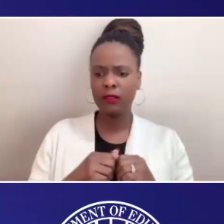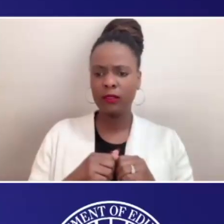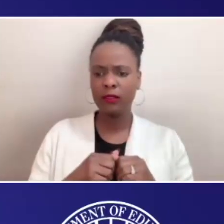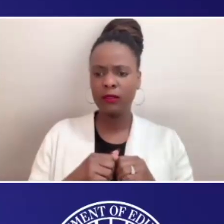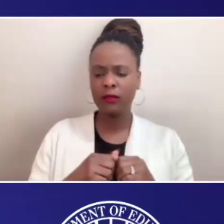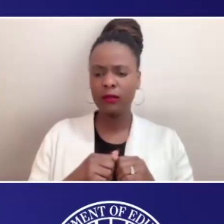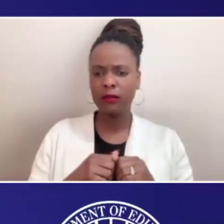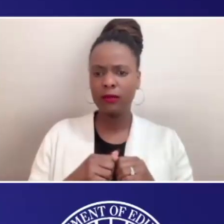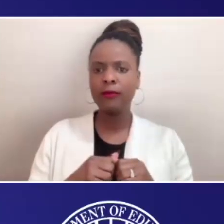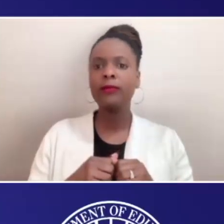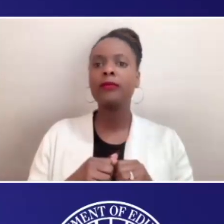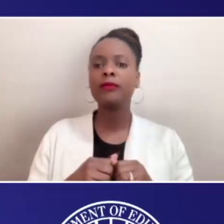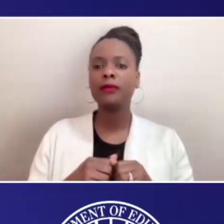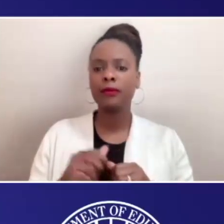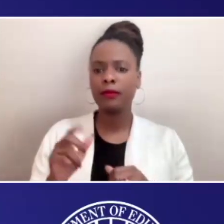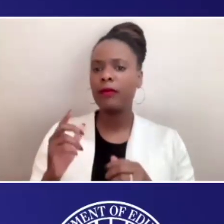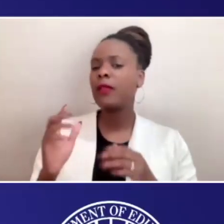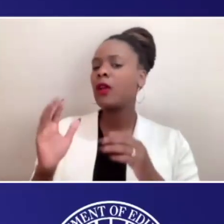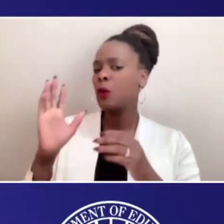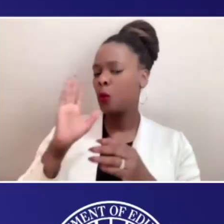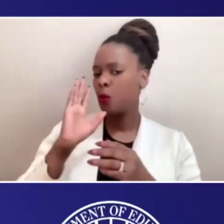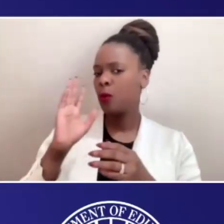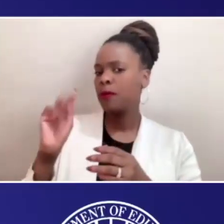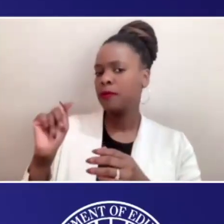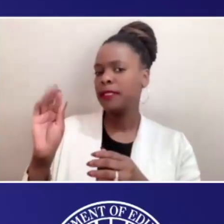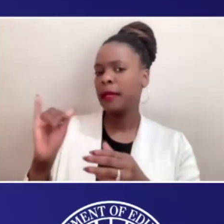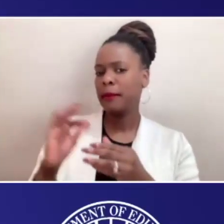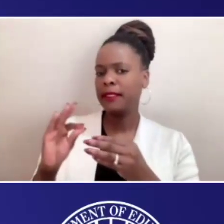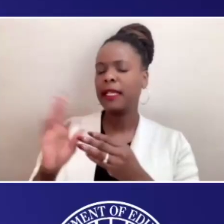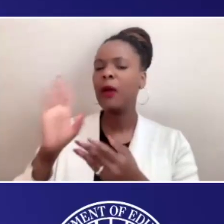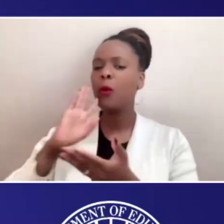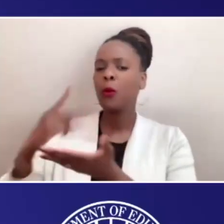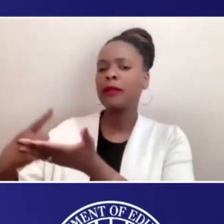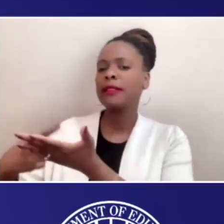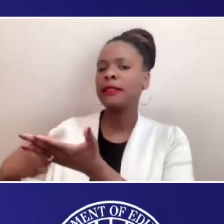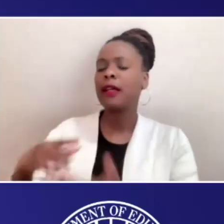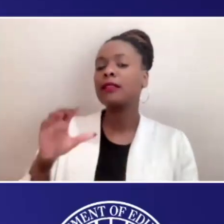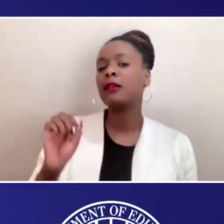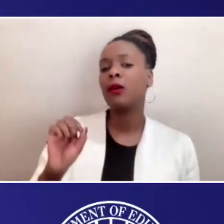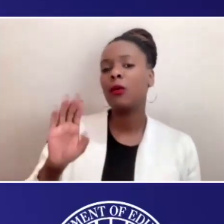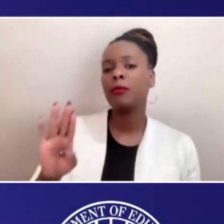I said we were taking that back, that the OBBB did not provide separate --